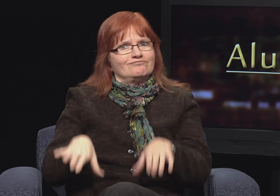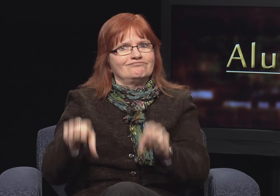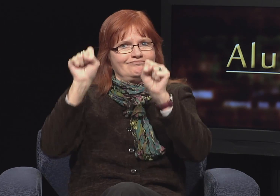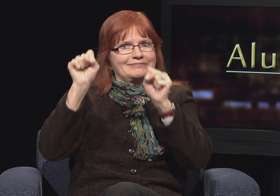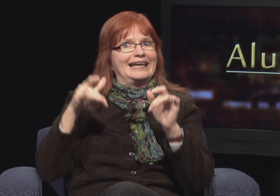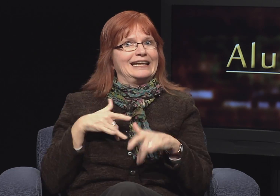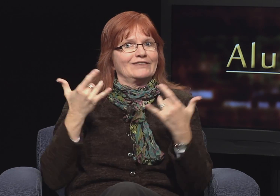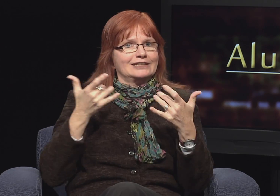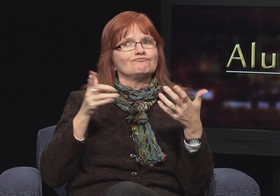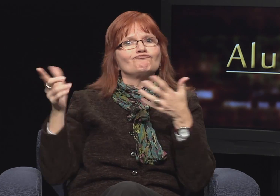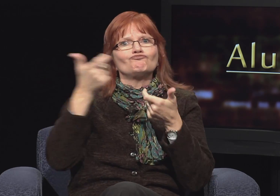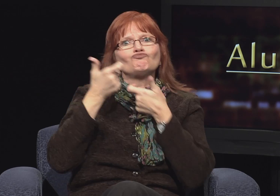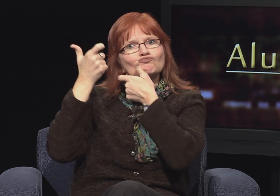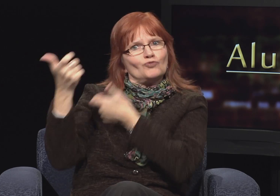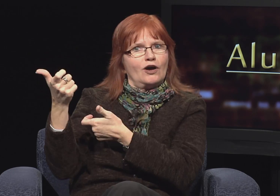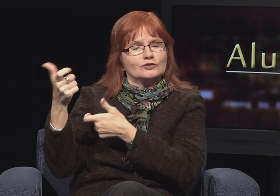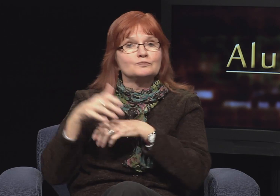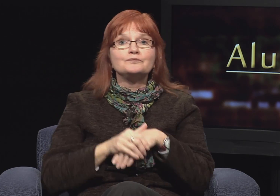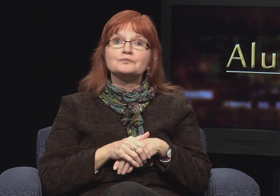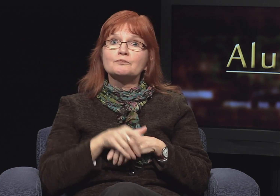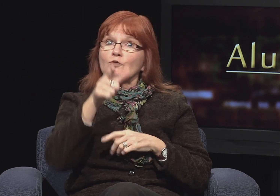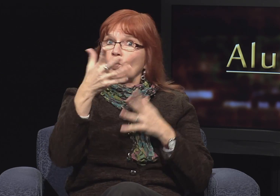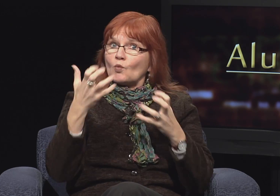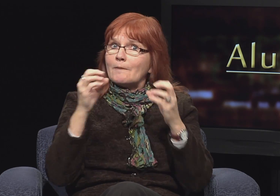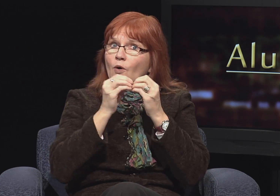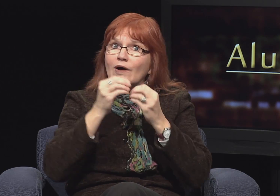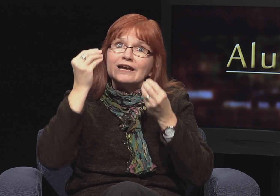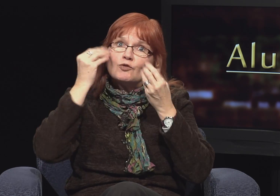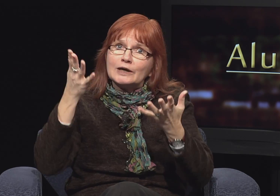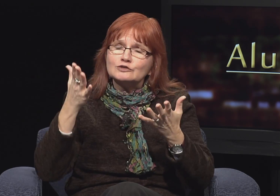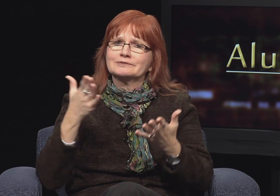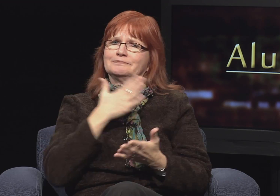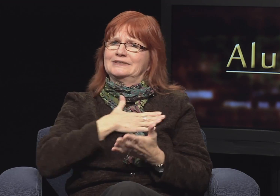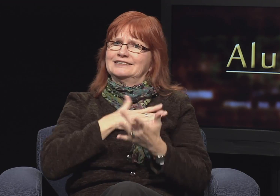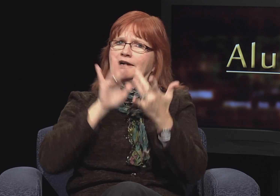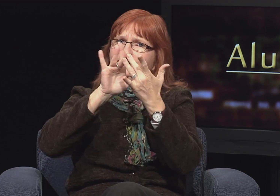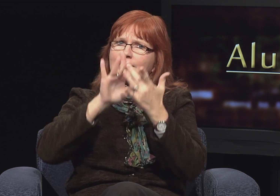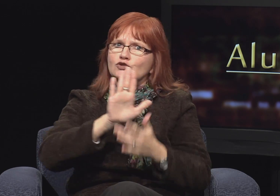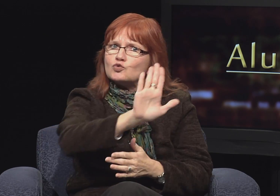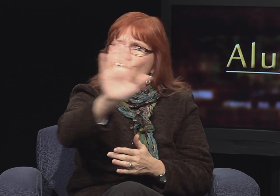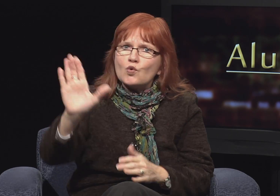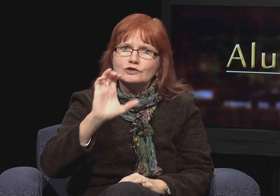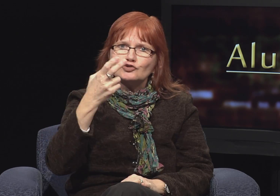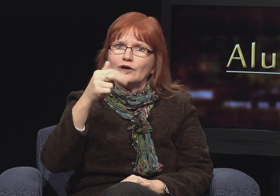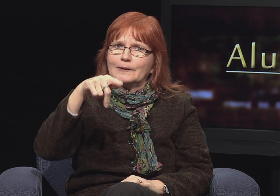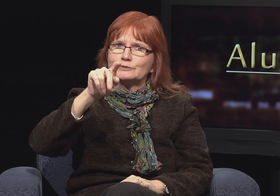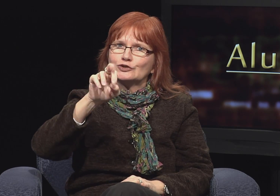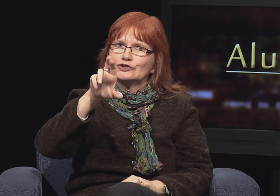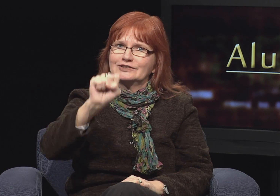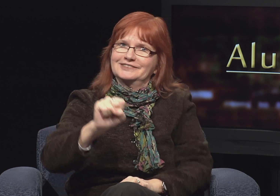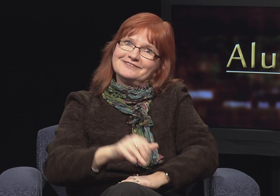in your area to view the live stream. So, if you're interested, please contact your local chapter.